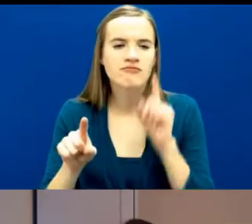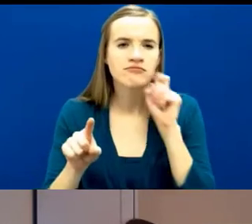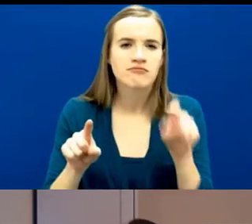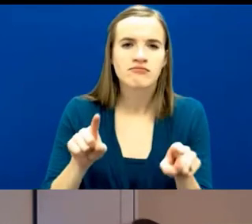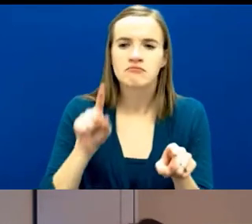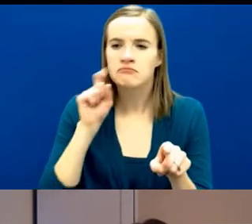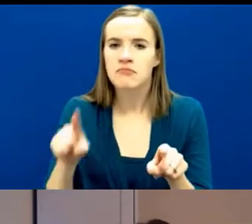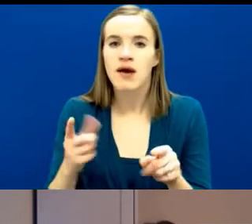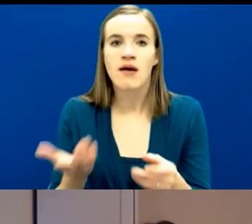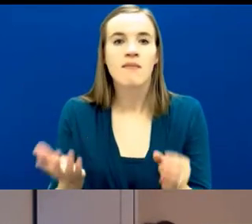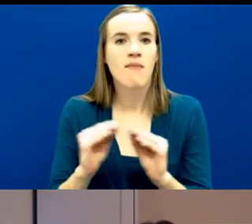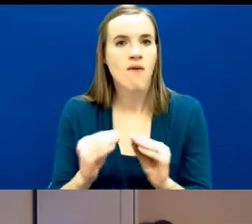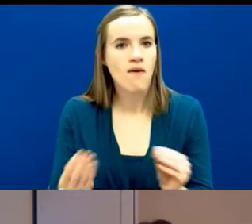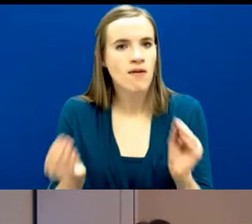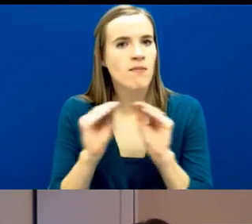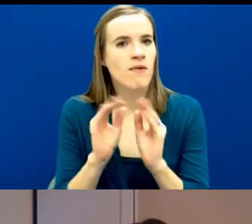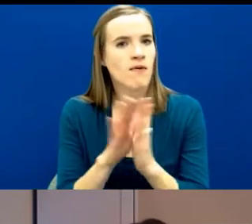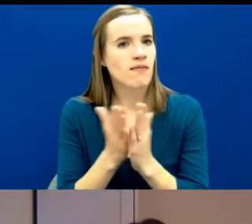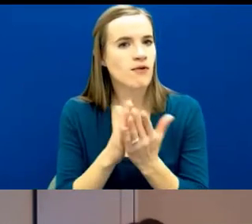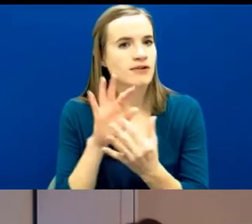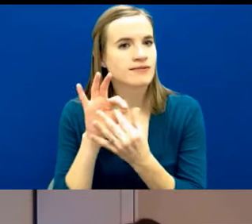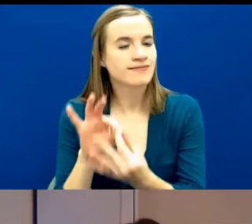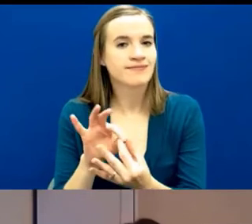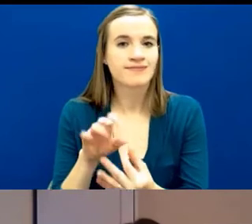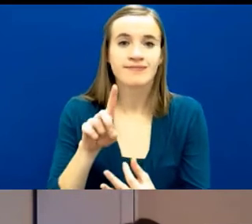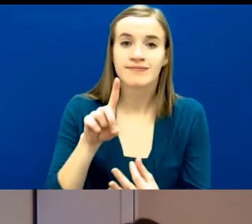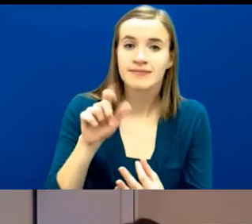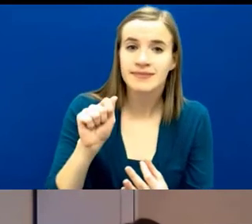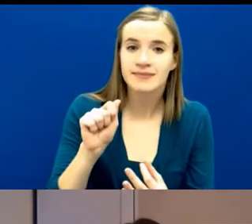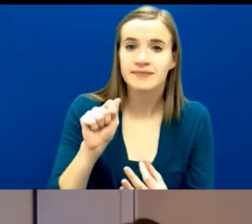disability activism and disability activists and people with disabilities